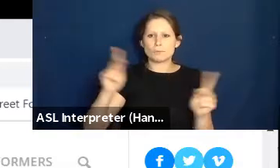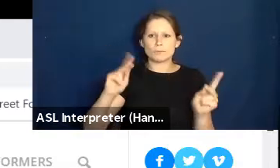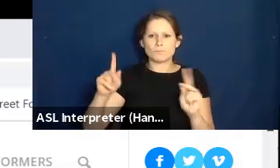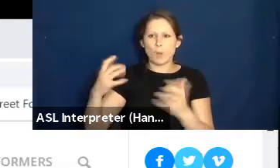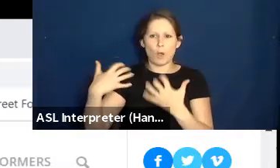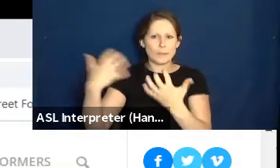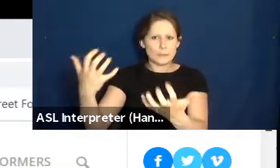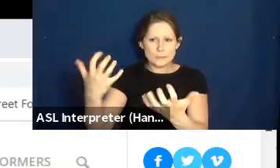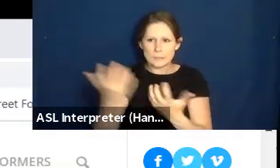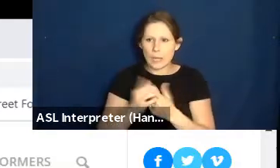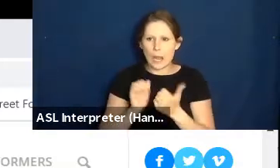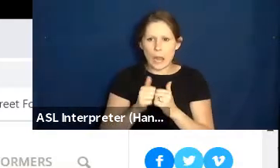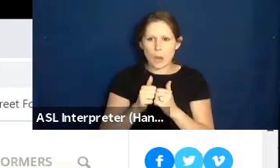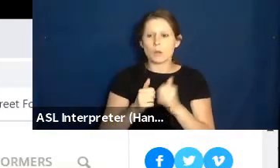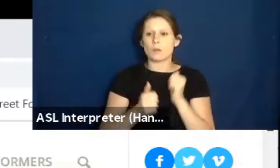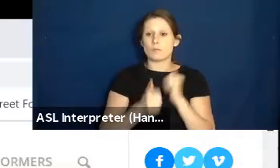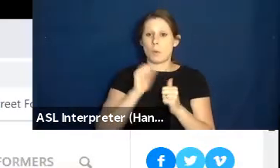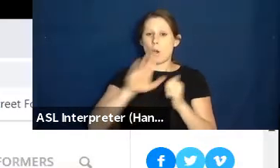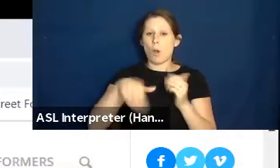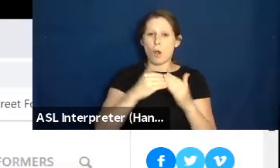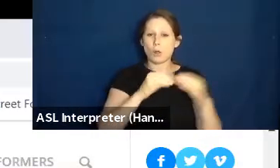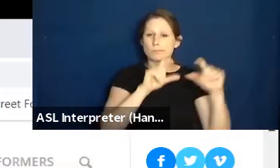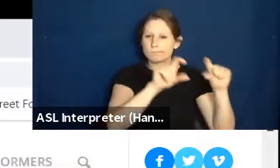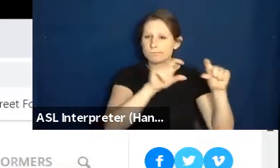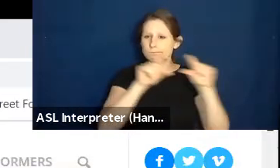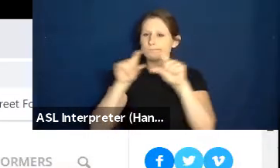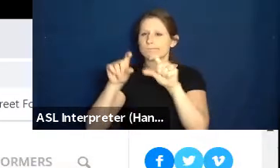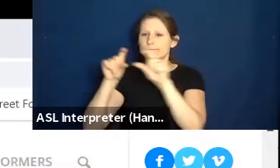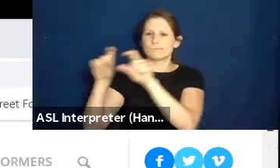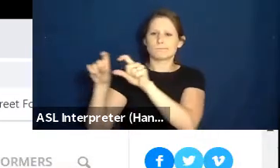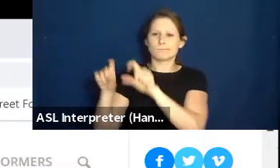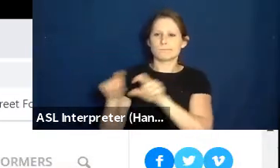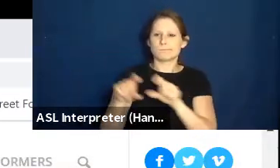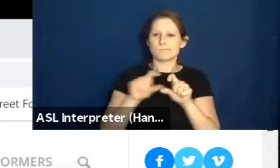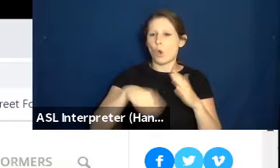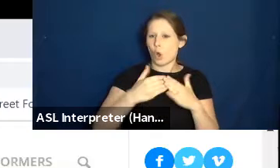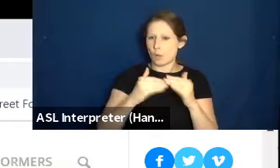And most all of these are accessible, there's captioning or a transcript for all of them.